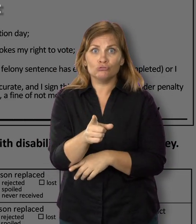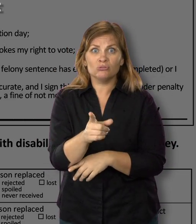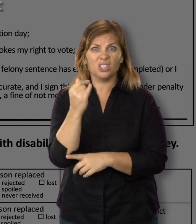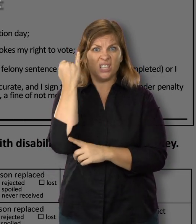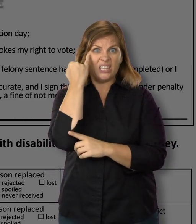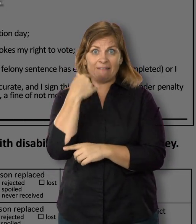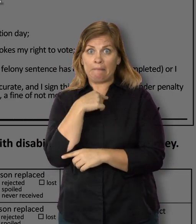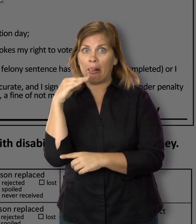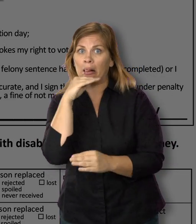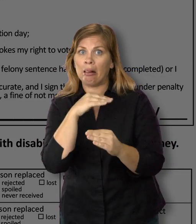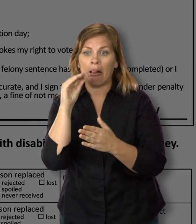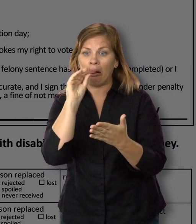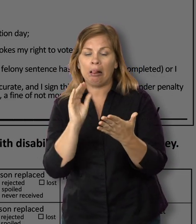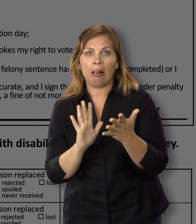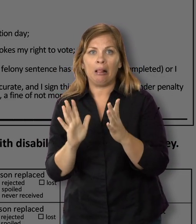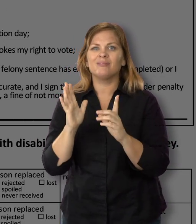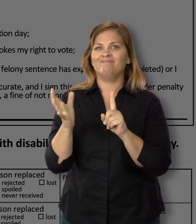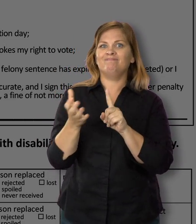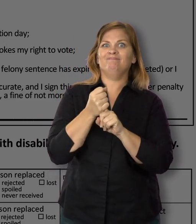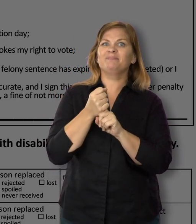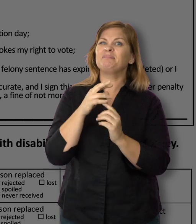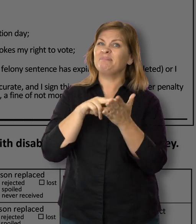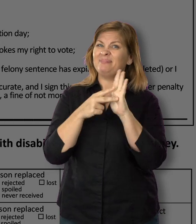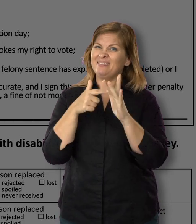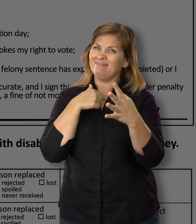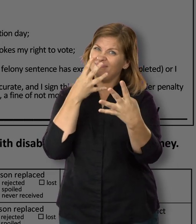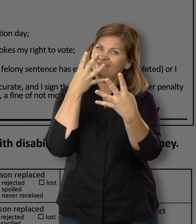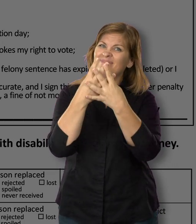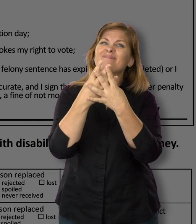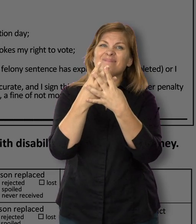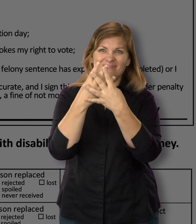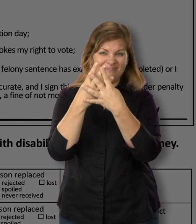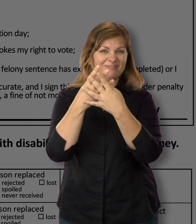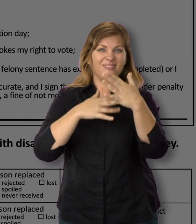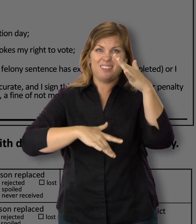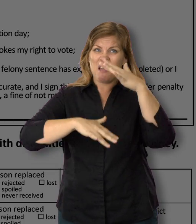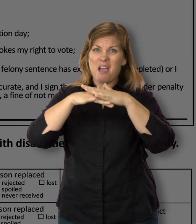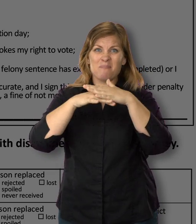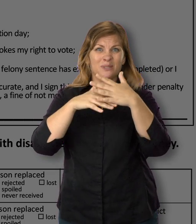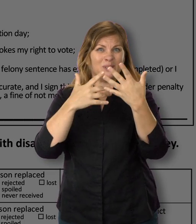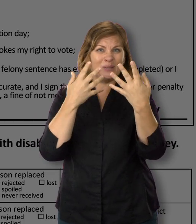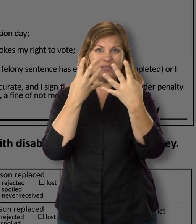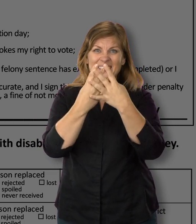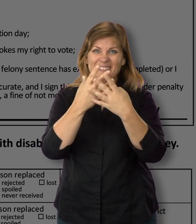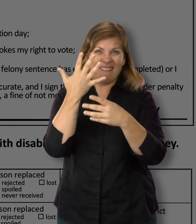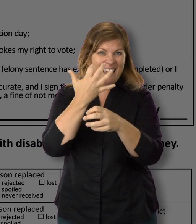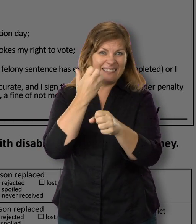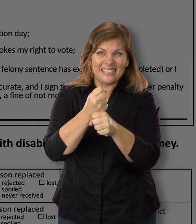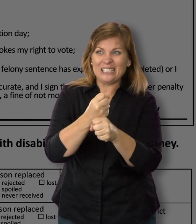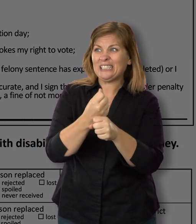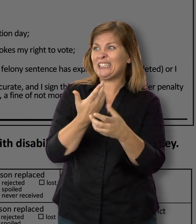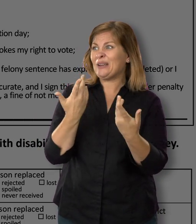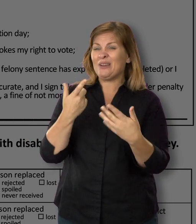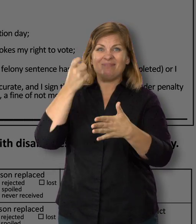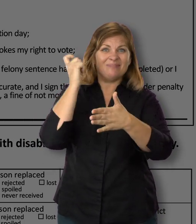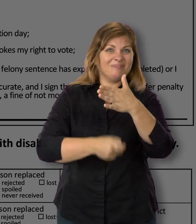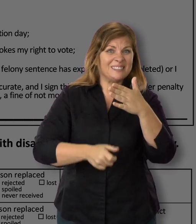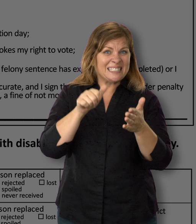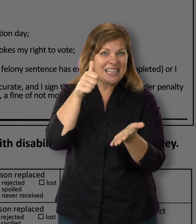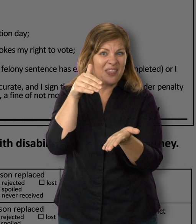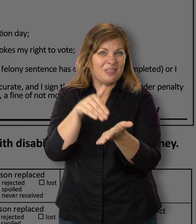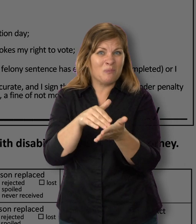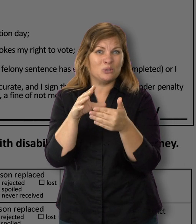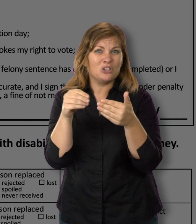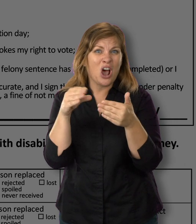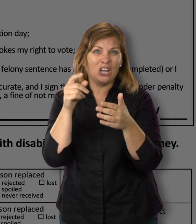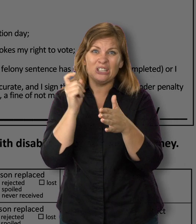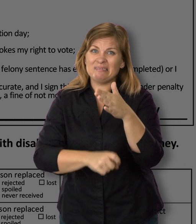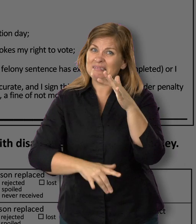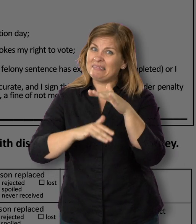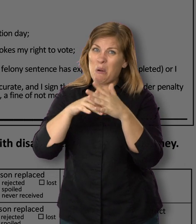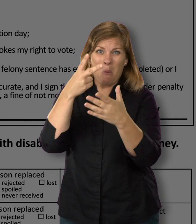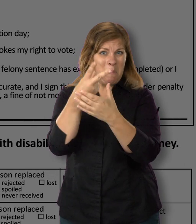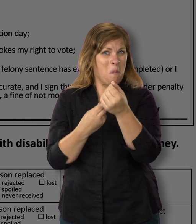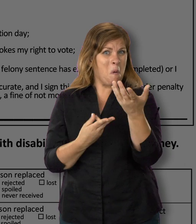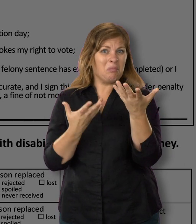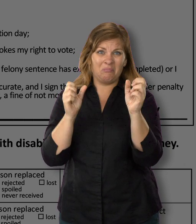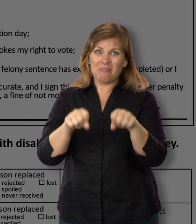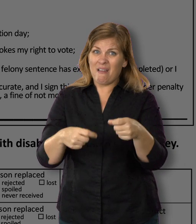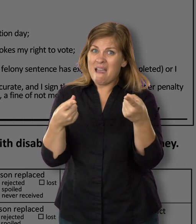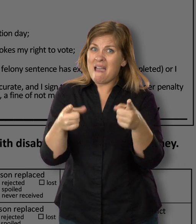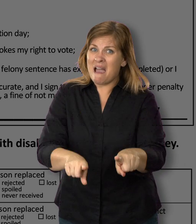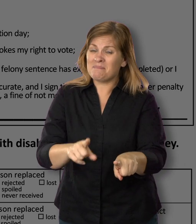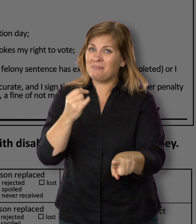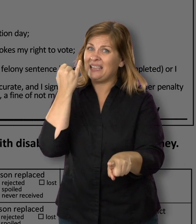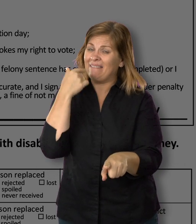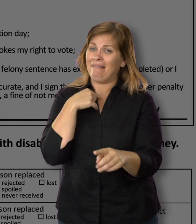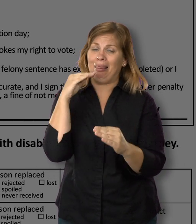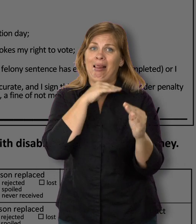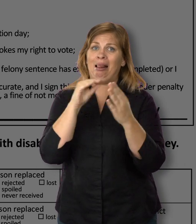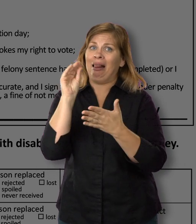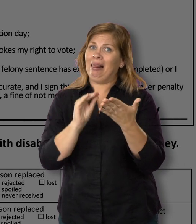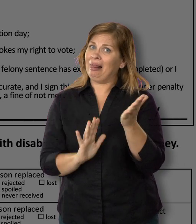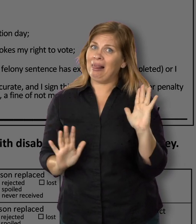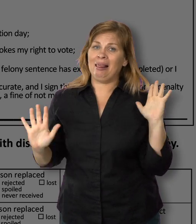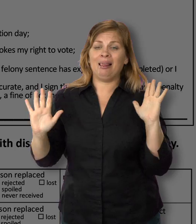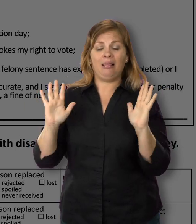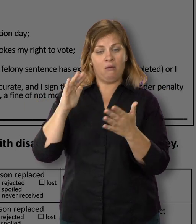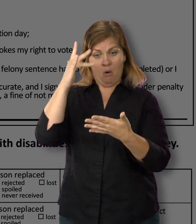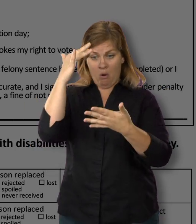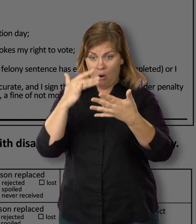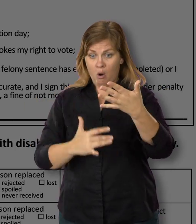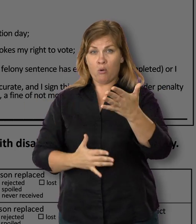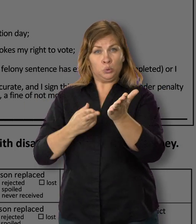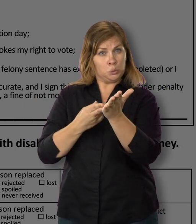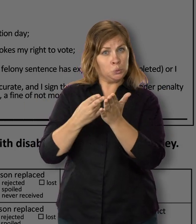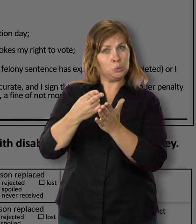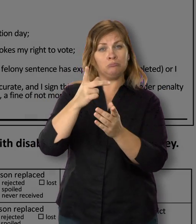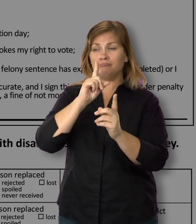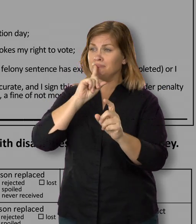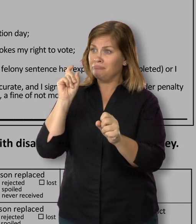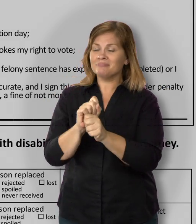or a fine of not more than $10,000, or both.